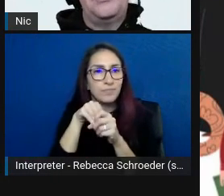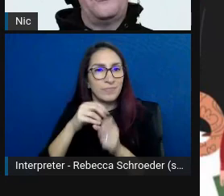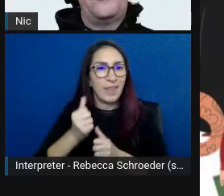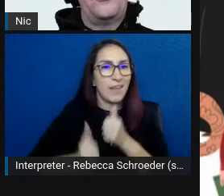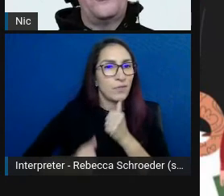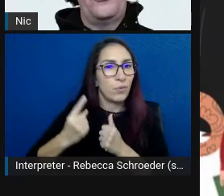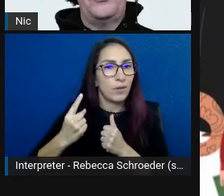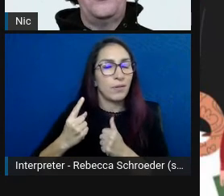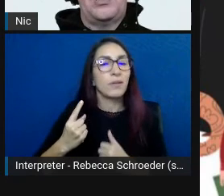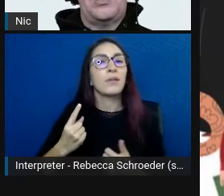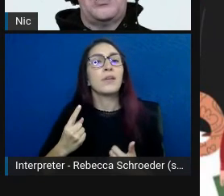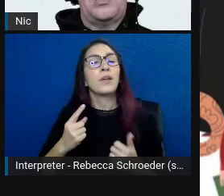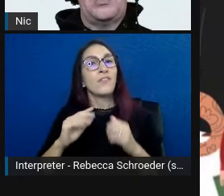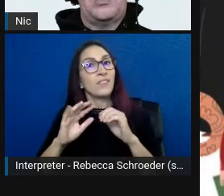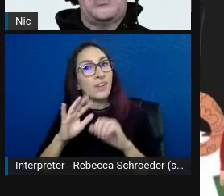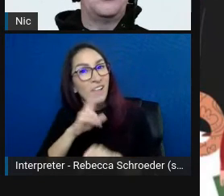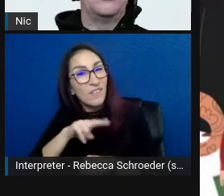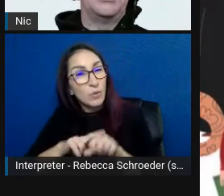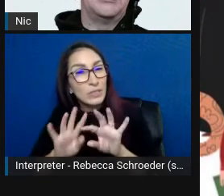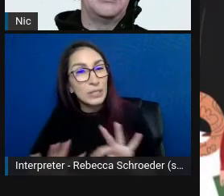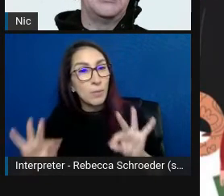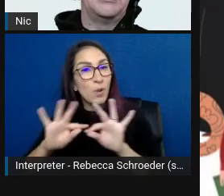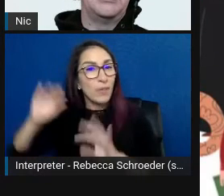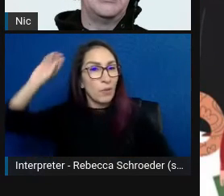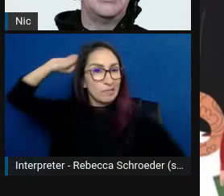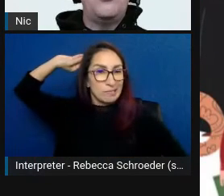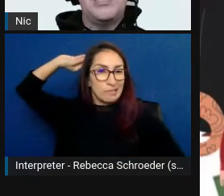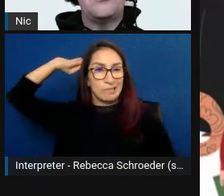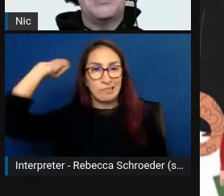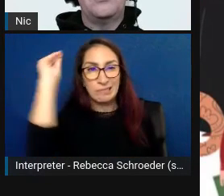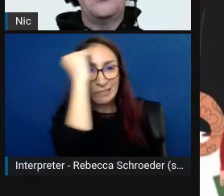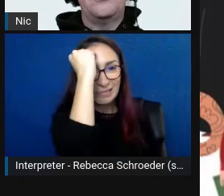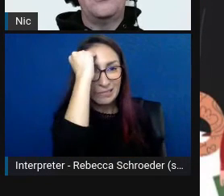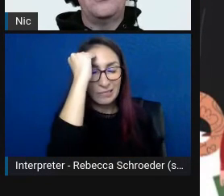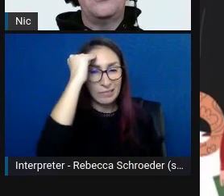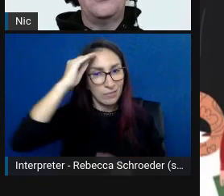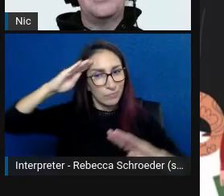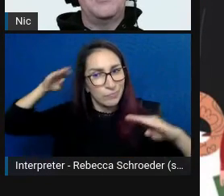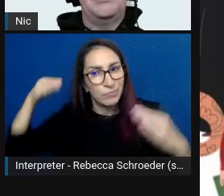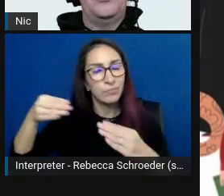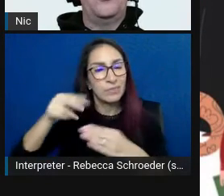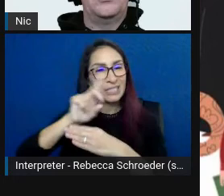at the forefront of our mind absolutely. That's a primary aspect of digital accessibility work.